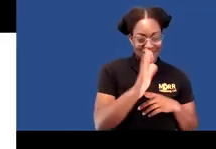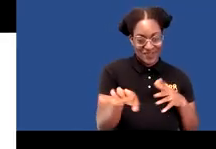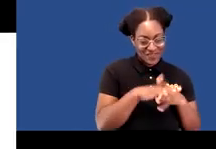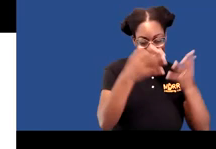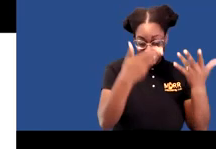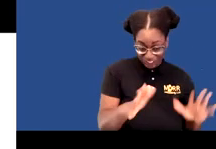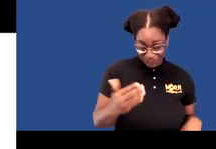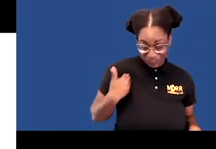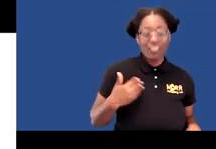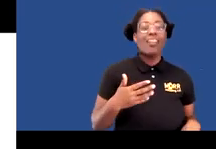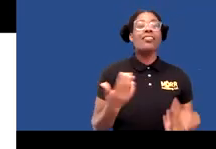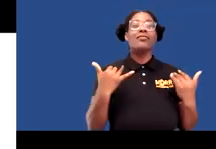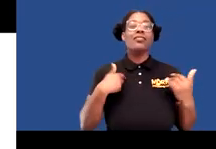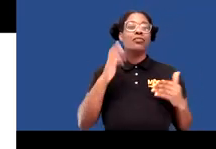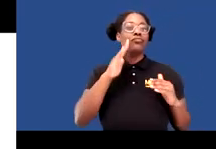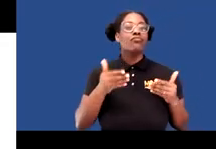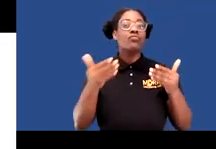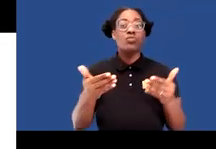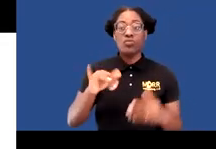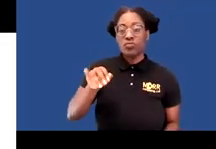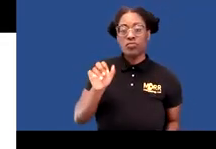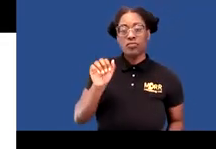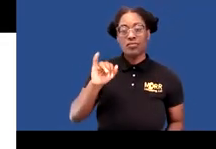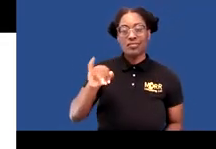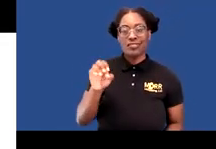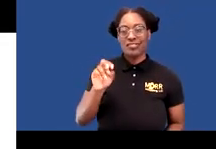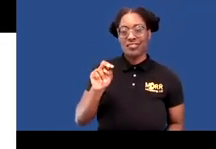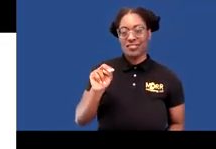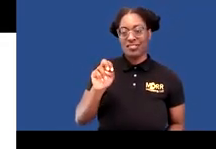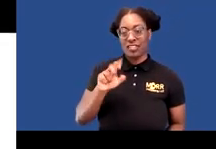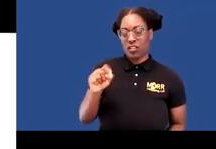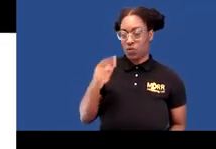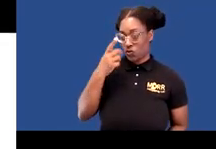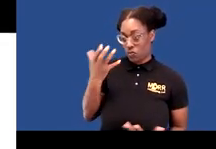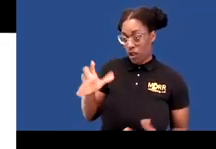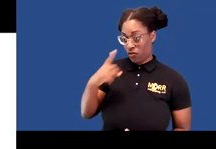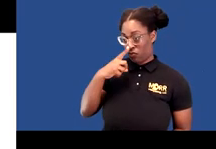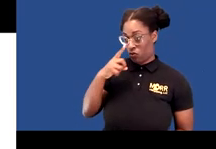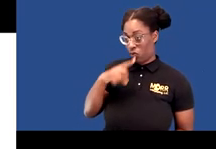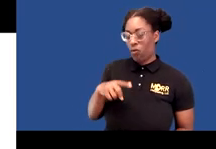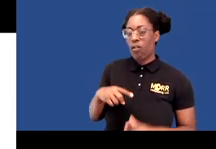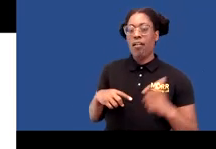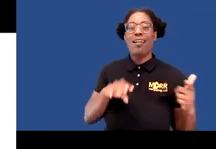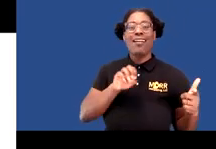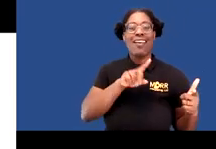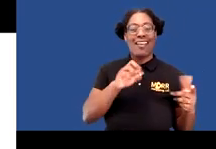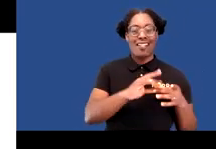Jenelle, would you like to review these [options for discussion]? [Elle, facilitator] So it will be Elle reviewing them. [Zandra] I'm sorry.